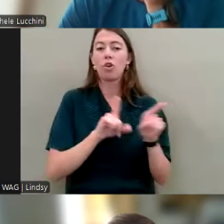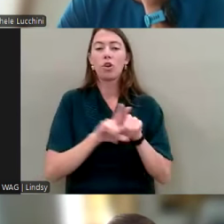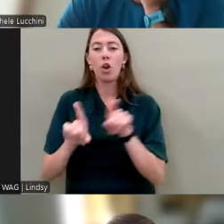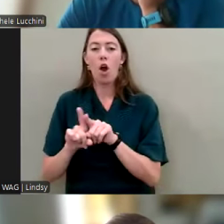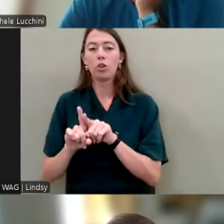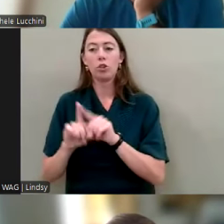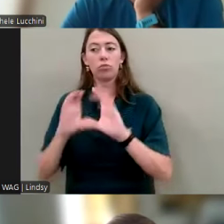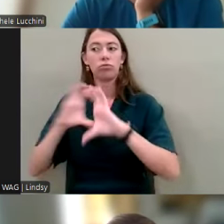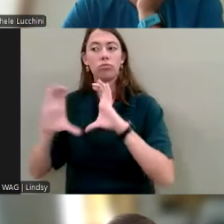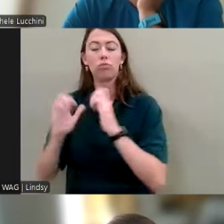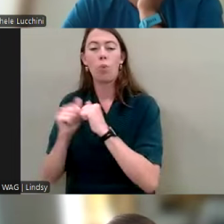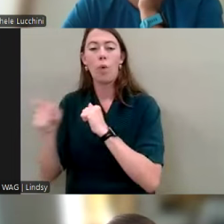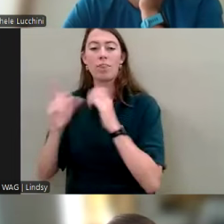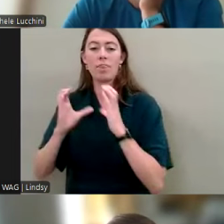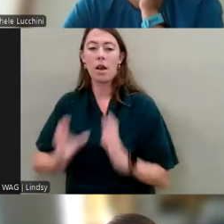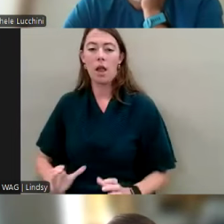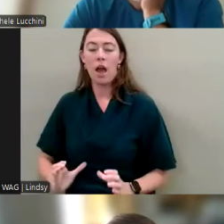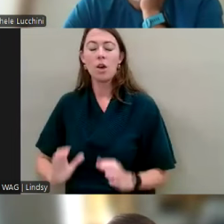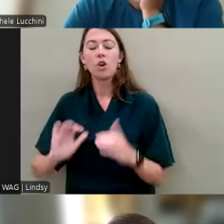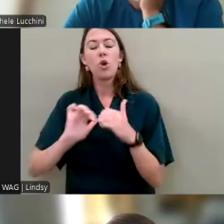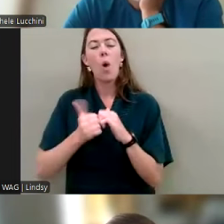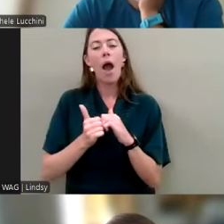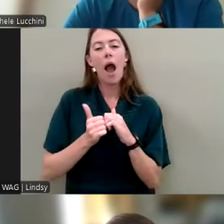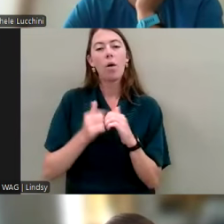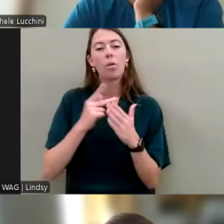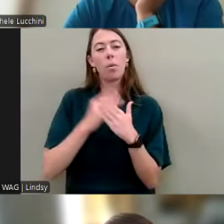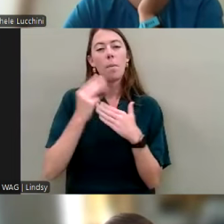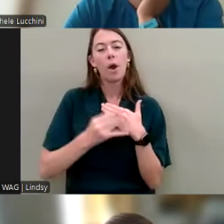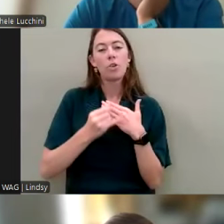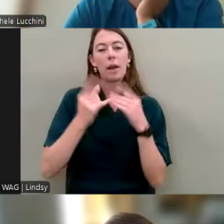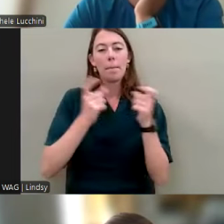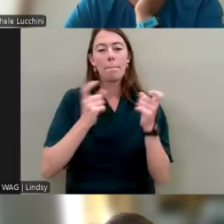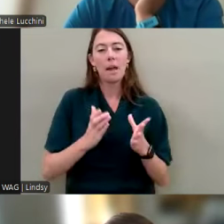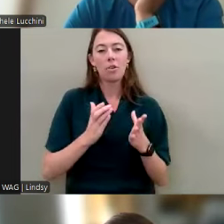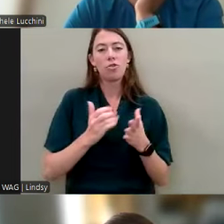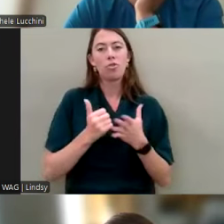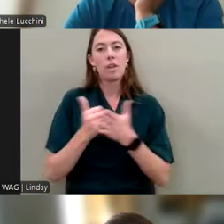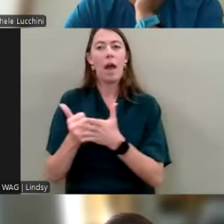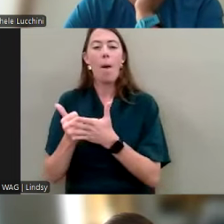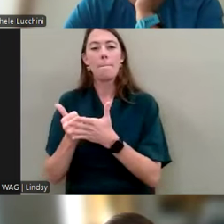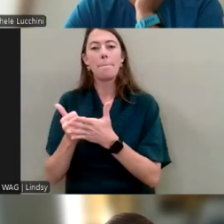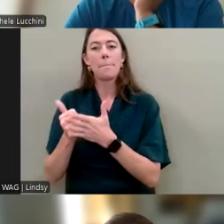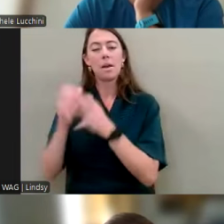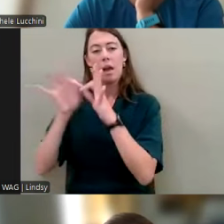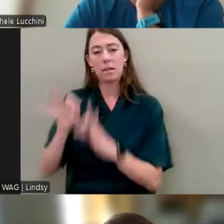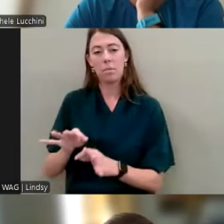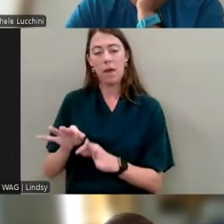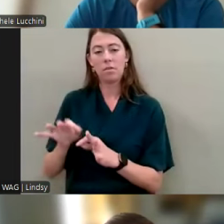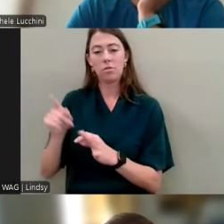PMs play in engaging the client in accessibility? If the client prioritizes accessibility, it will